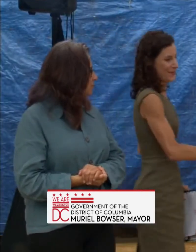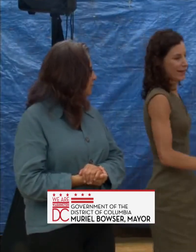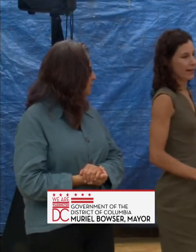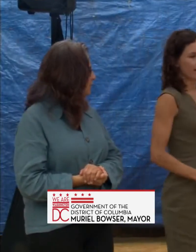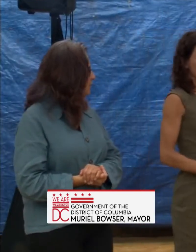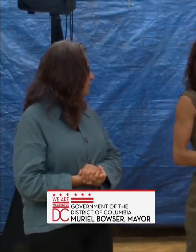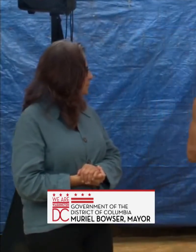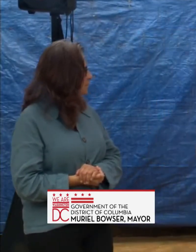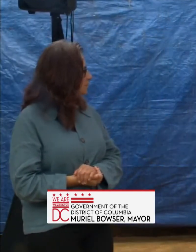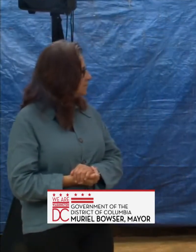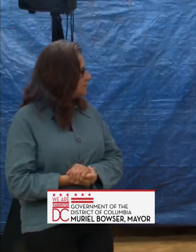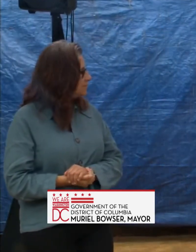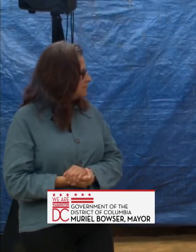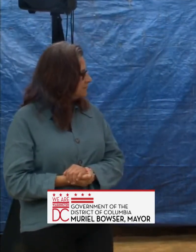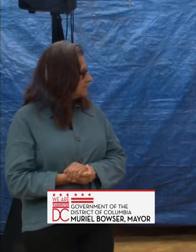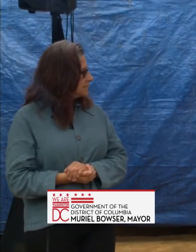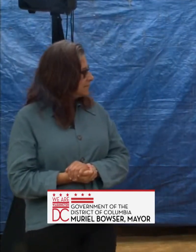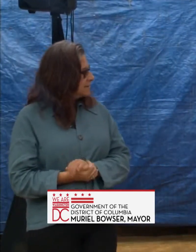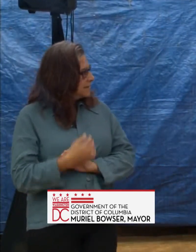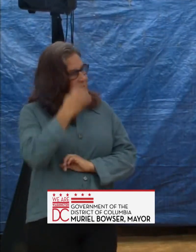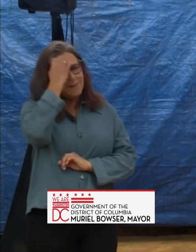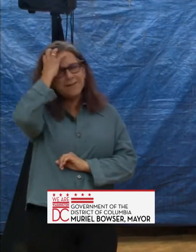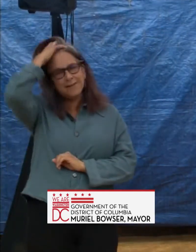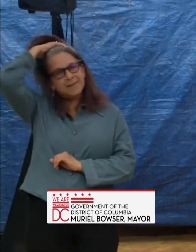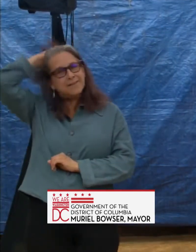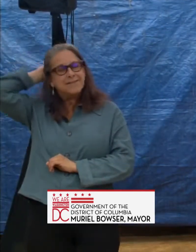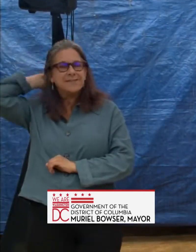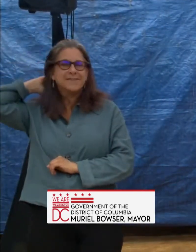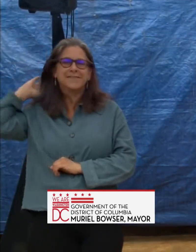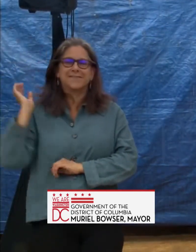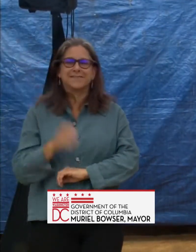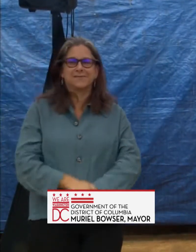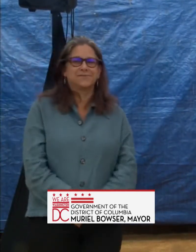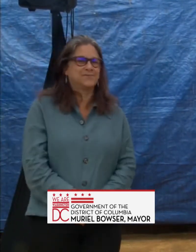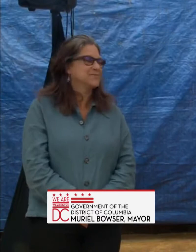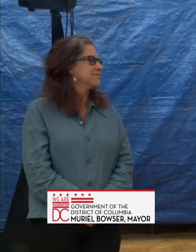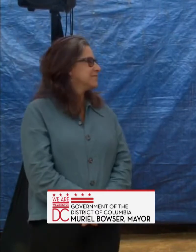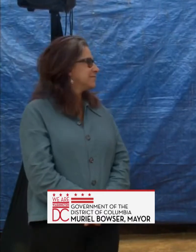WELL, NOT THE RAIN OR